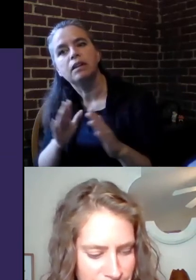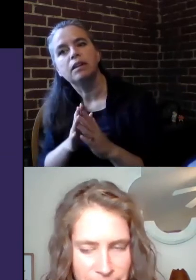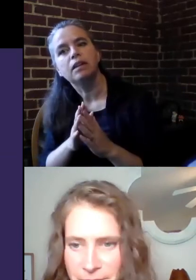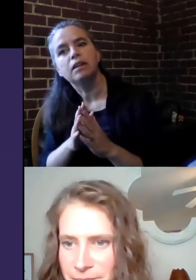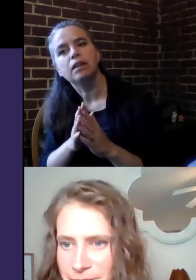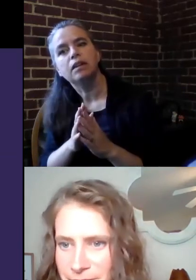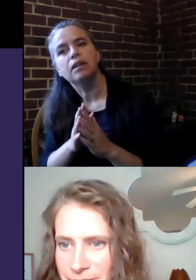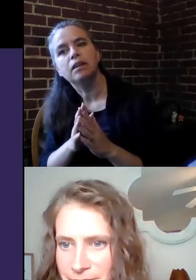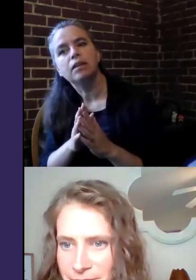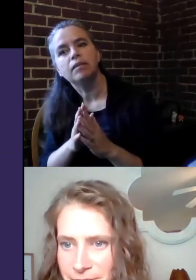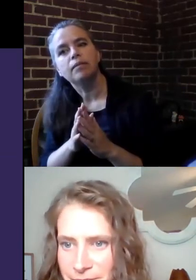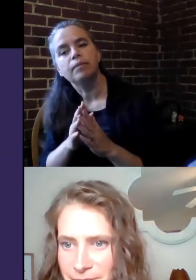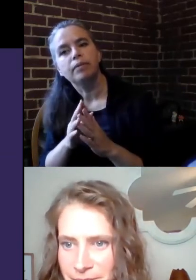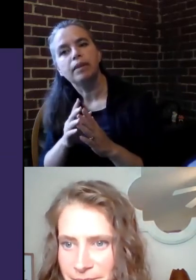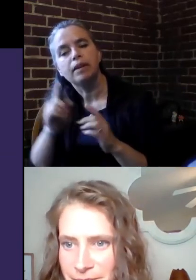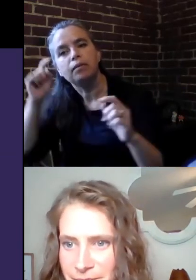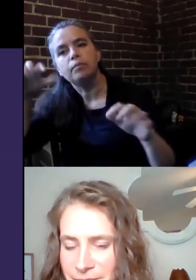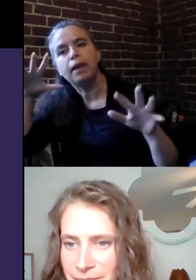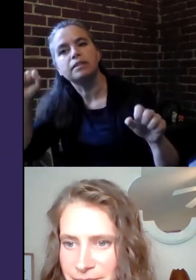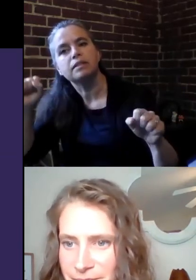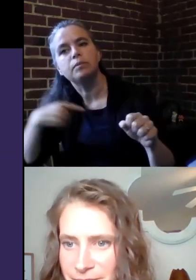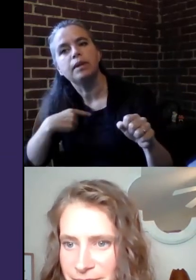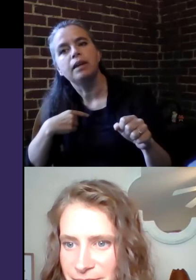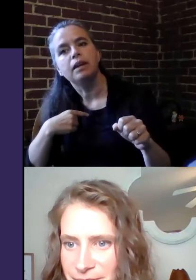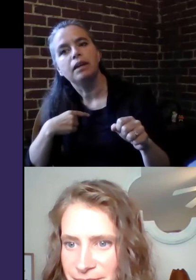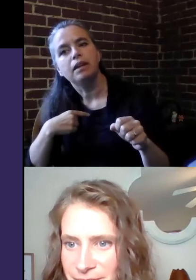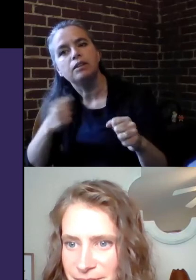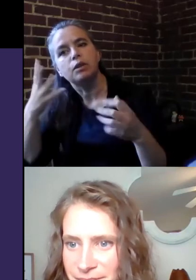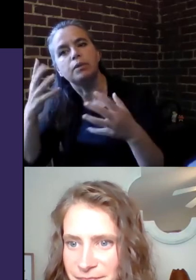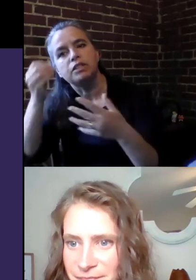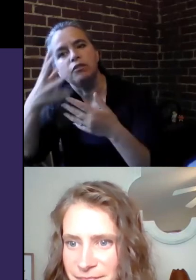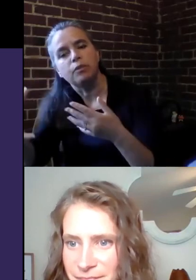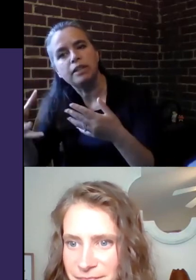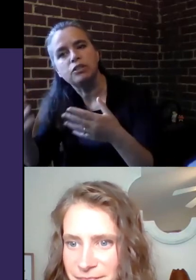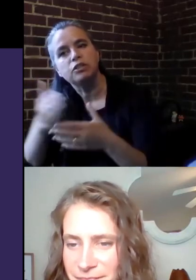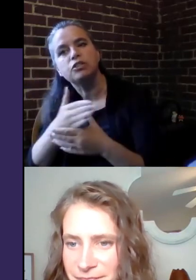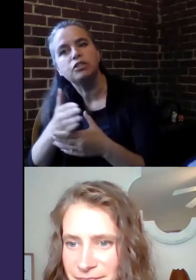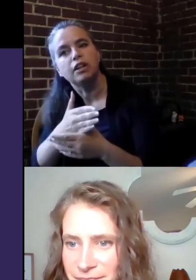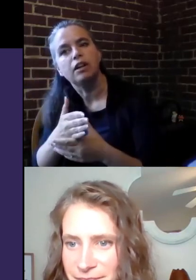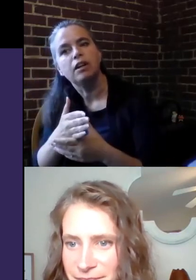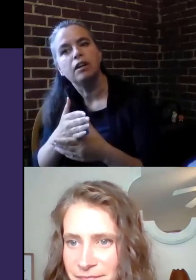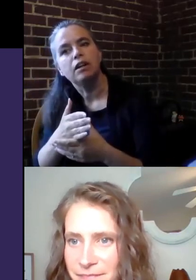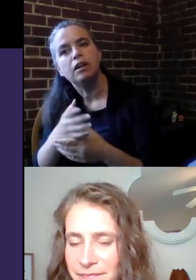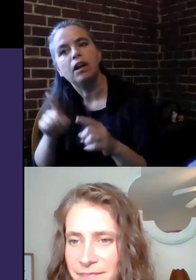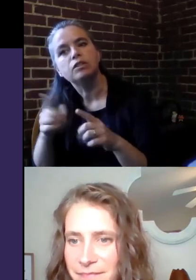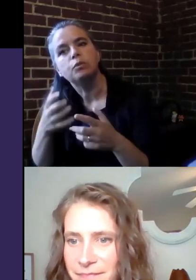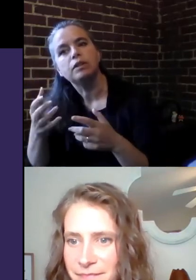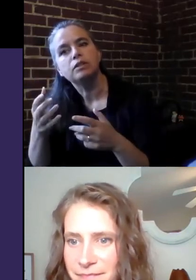what's amazing to me, how the huge breadth of information that you were able to share. And I also want to give Susan a massive shout-out and thank you